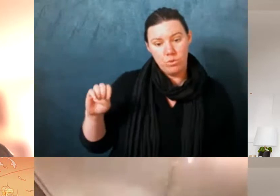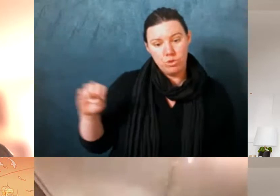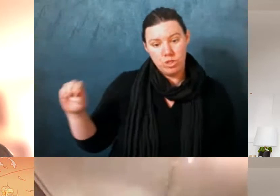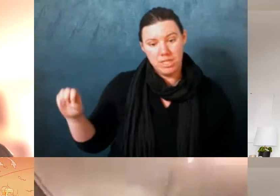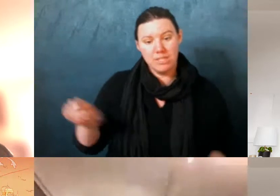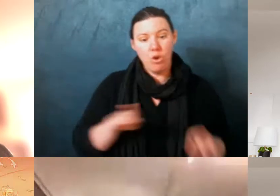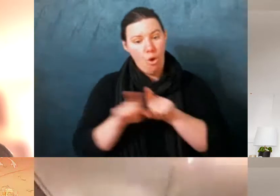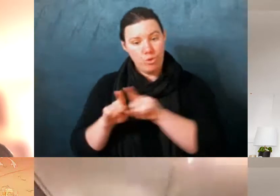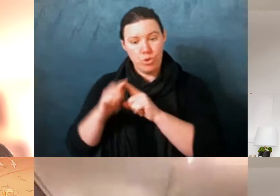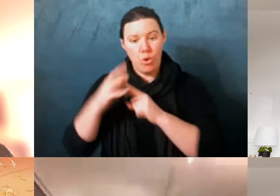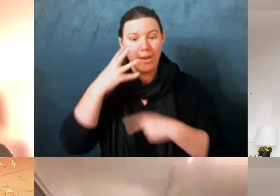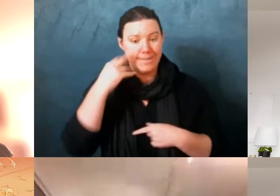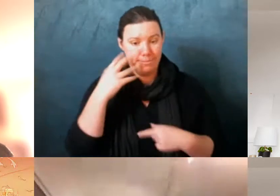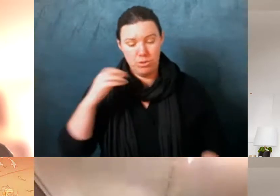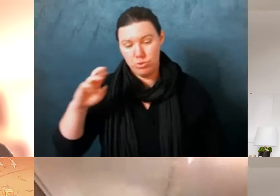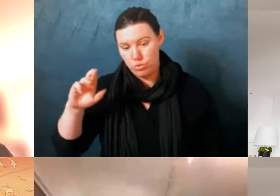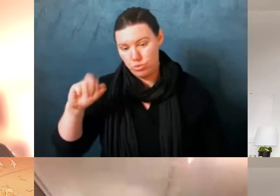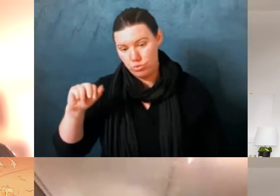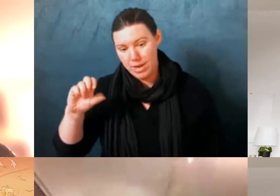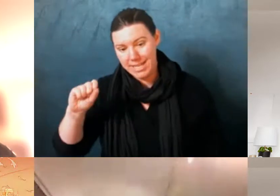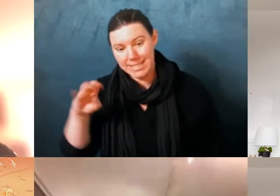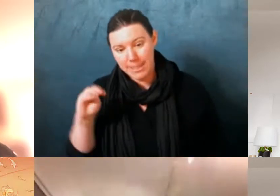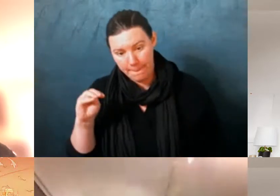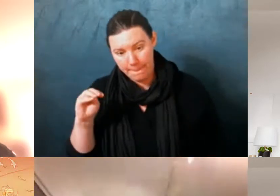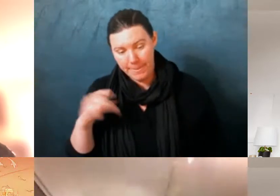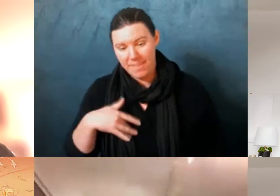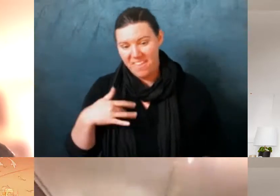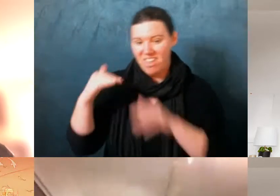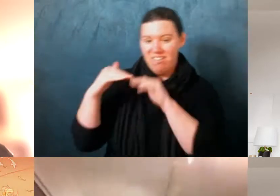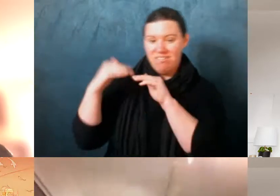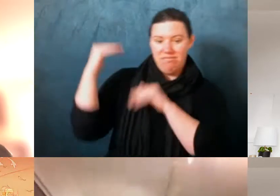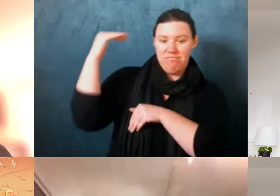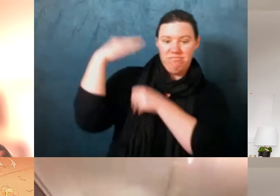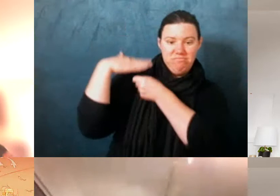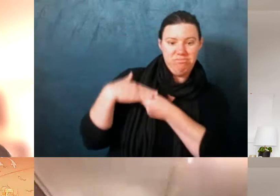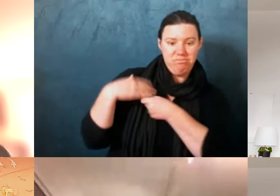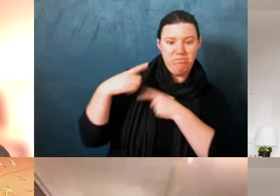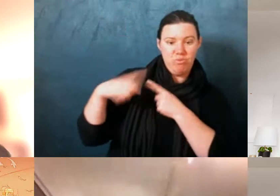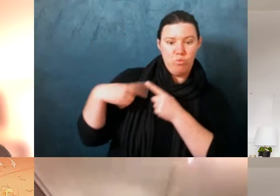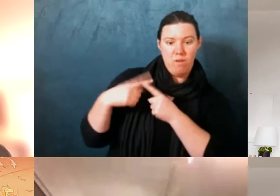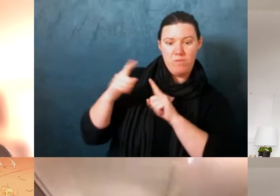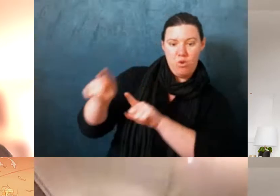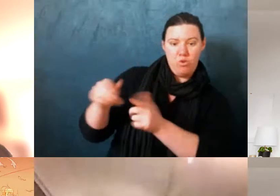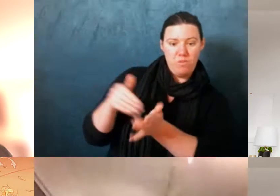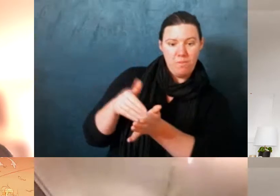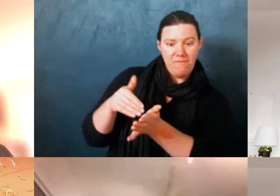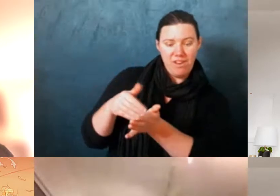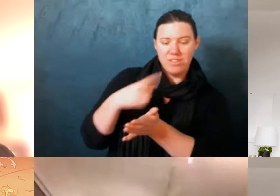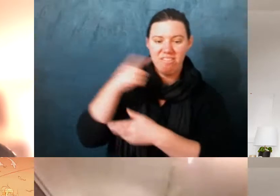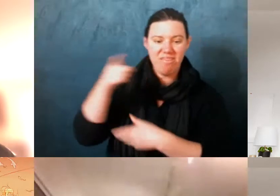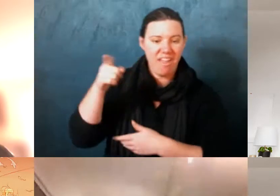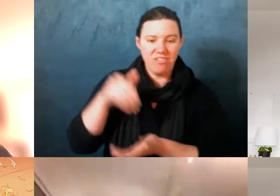And they feel inferior when go to the provider one, they say the doctor did not like, understand me,